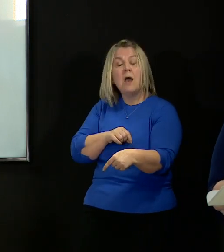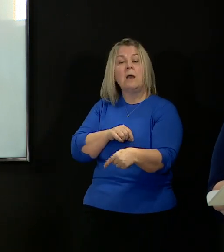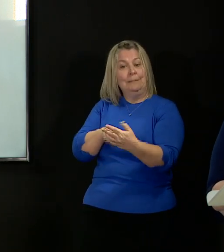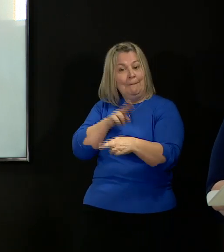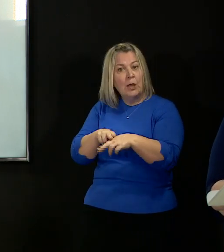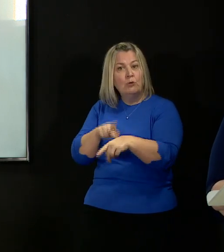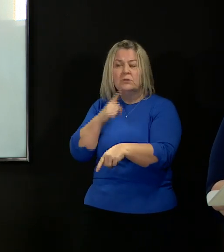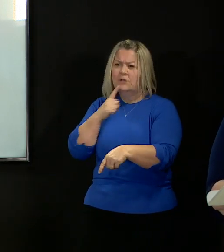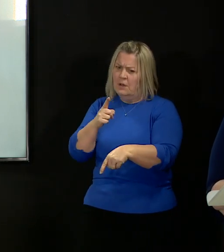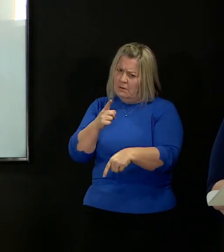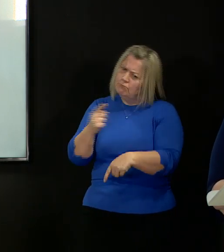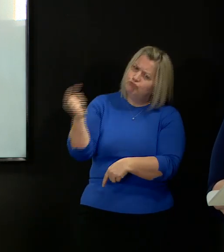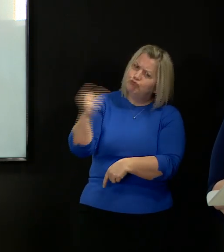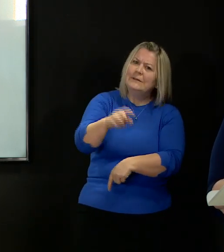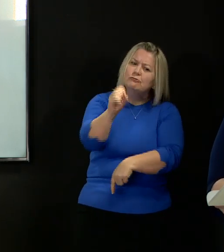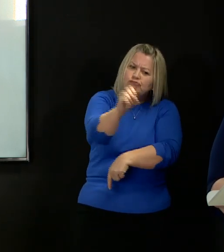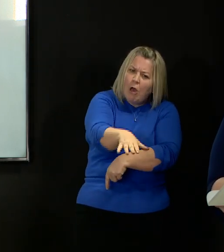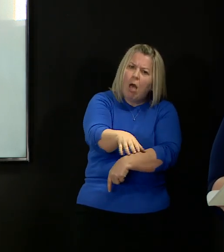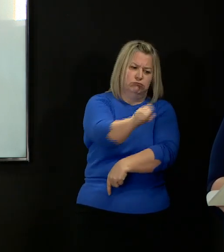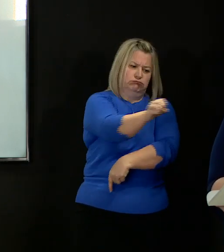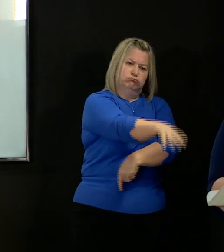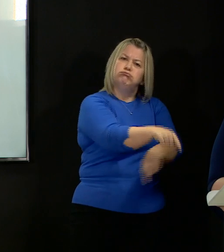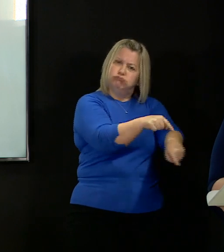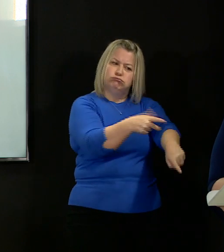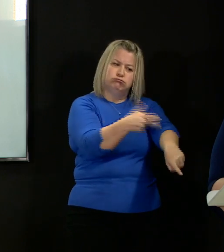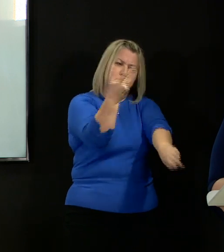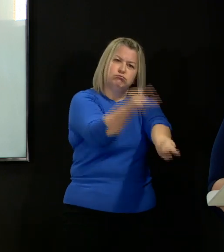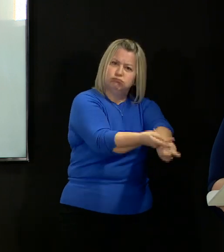to be vaccinated sometimes being invited into the surgery